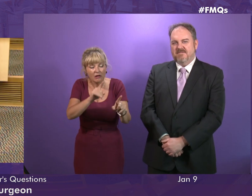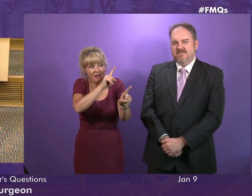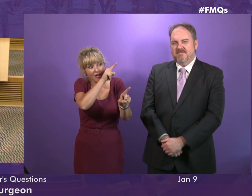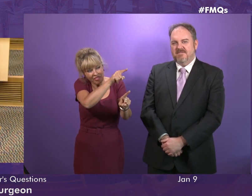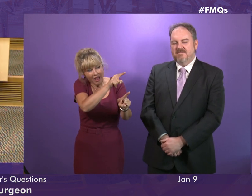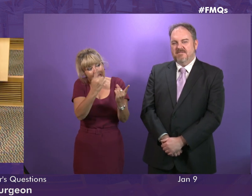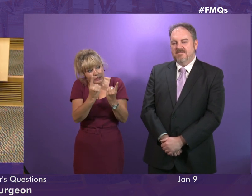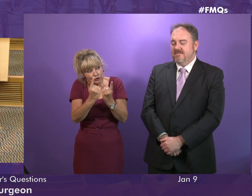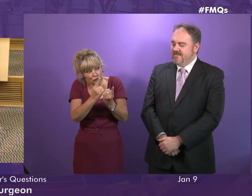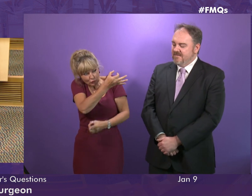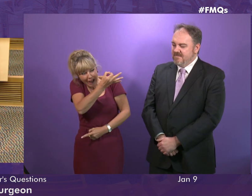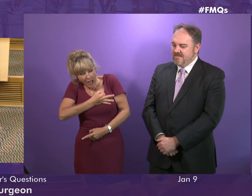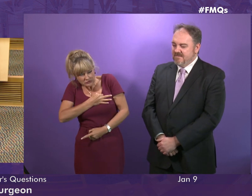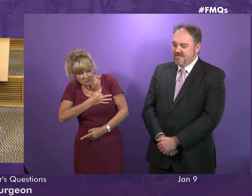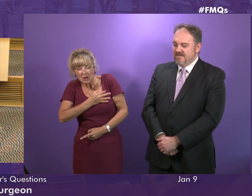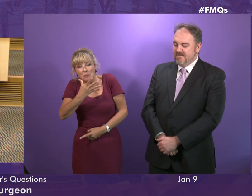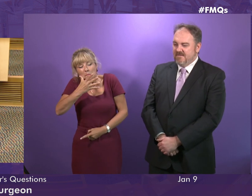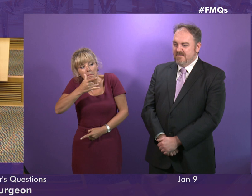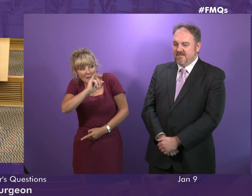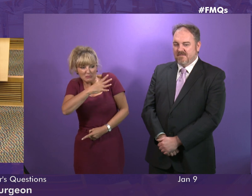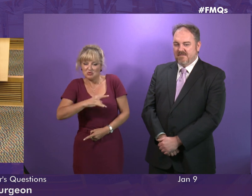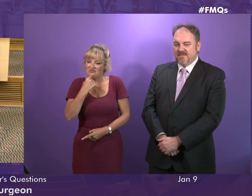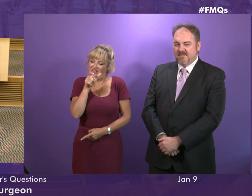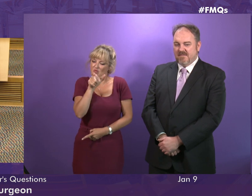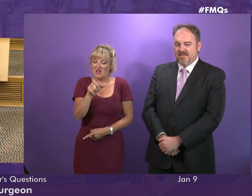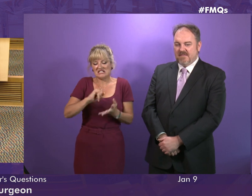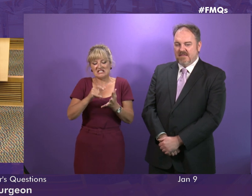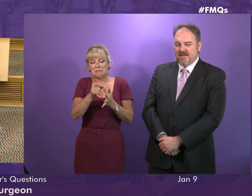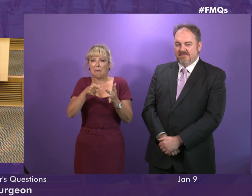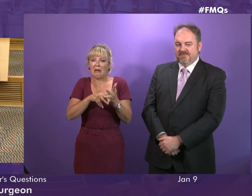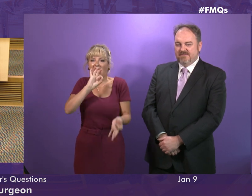his first question. He might want to call it spin, but he has stood up in this chamber